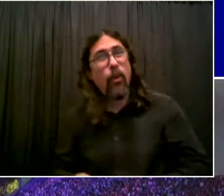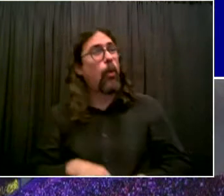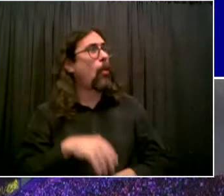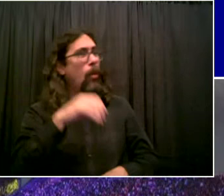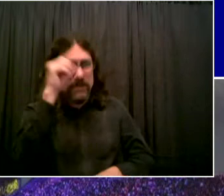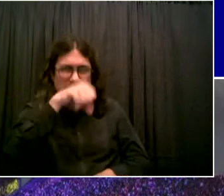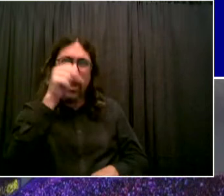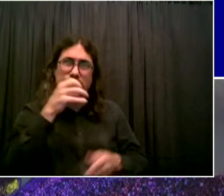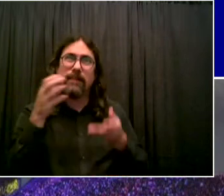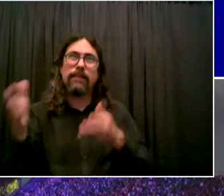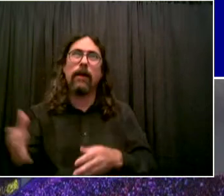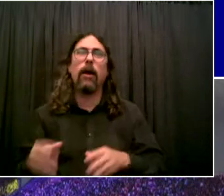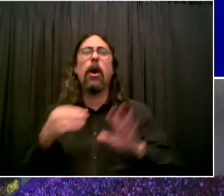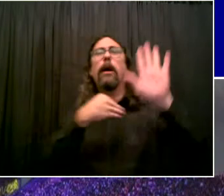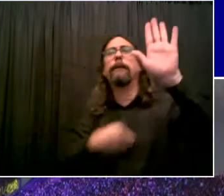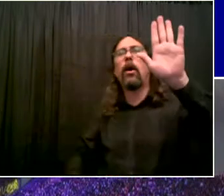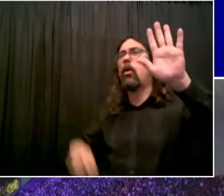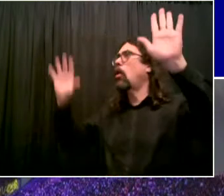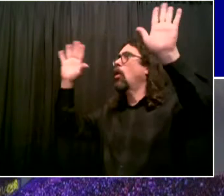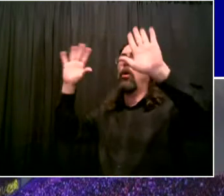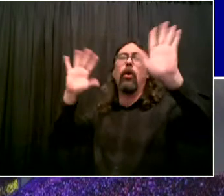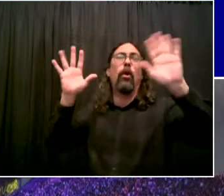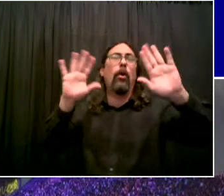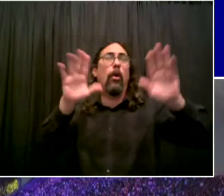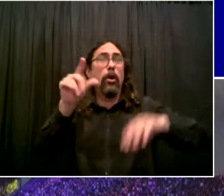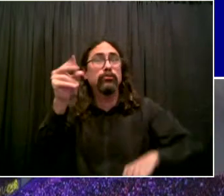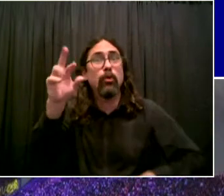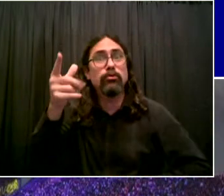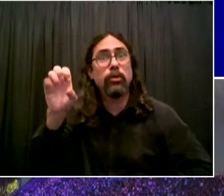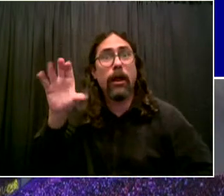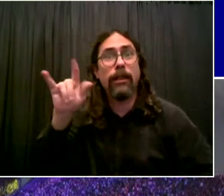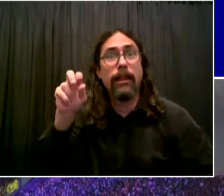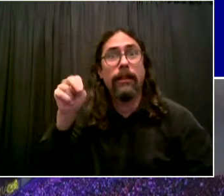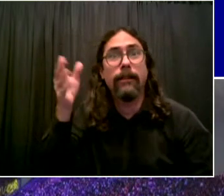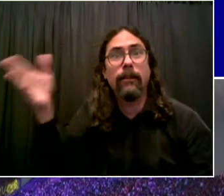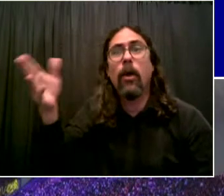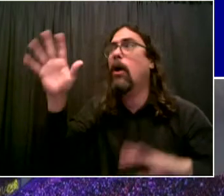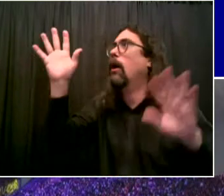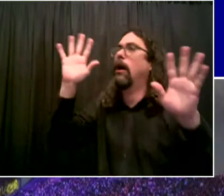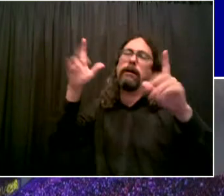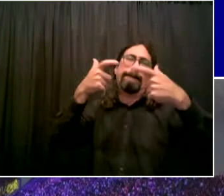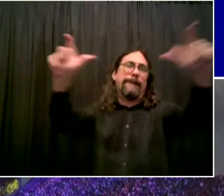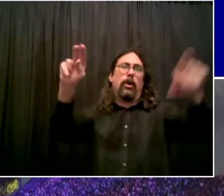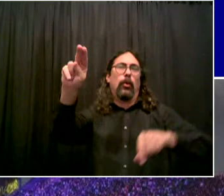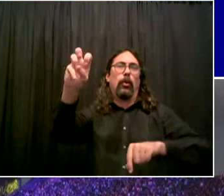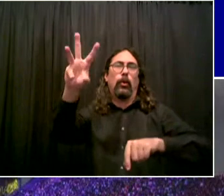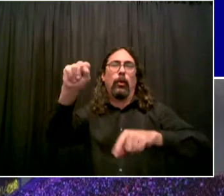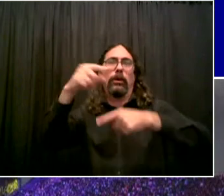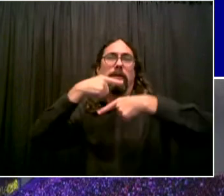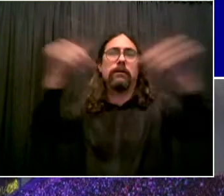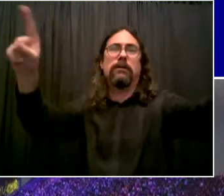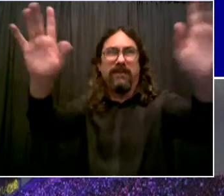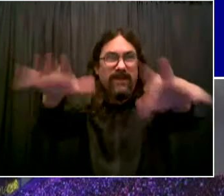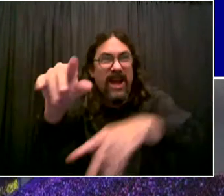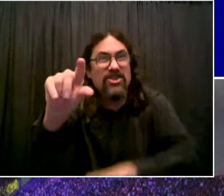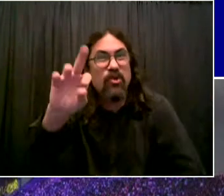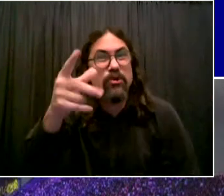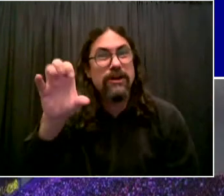PUBLIC IN FRONT OF THE MAYOR THAT GEORGE CLINTON WILL BE THERE? THIS IS WHAT WE CALL BREAKING NEWS.